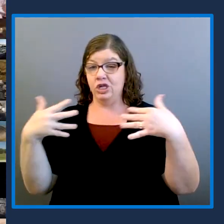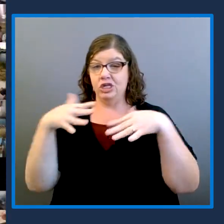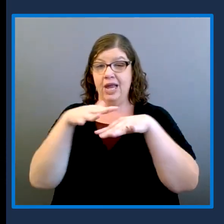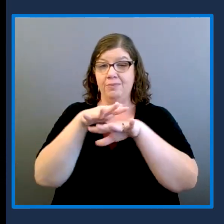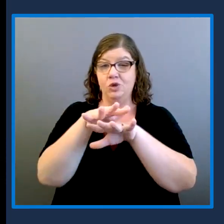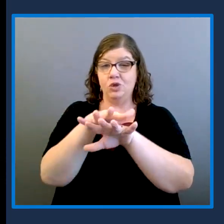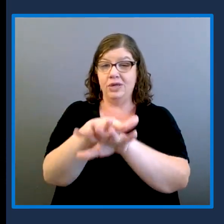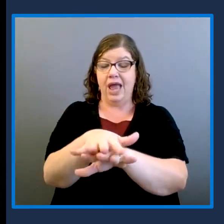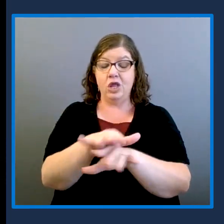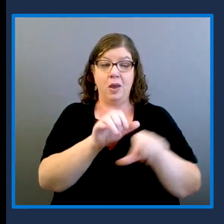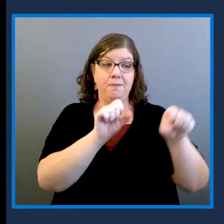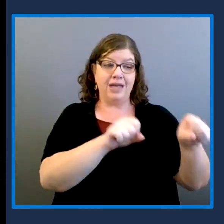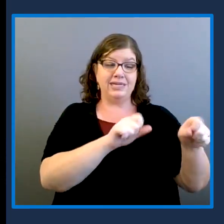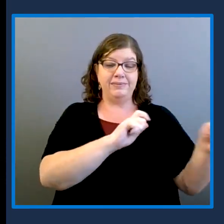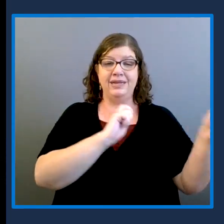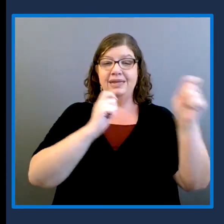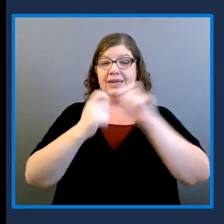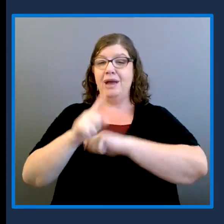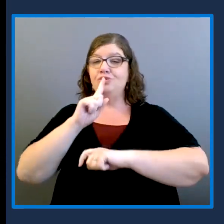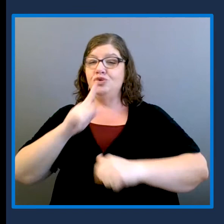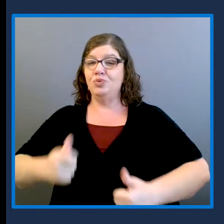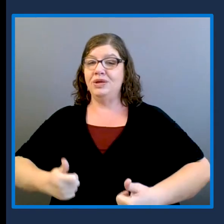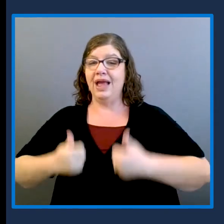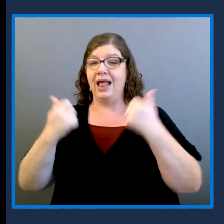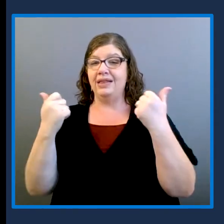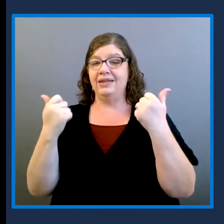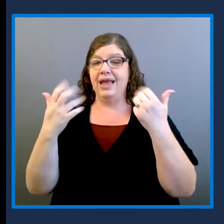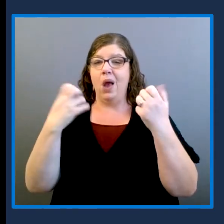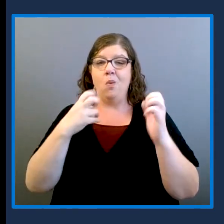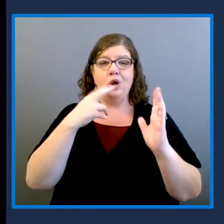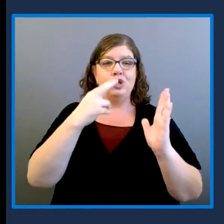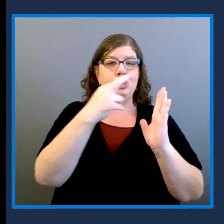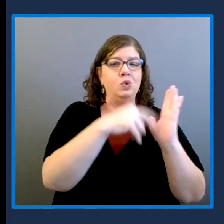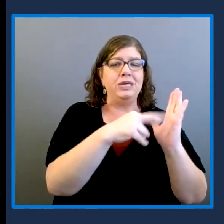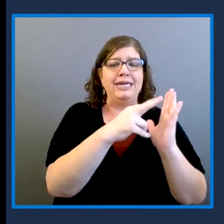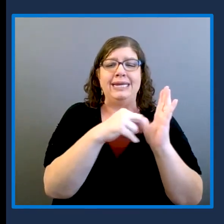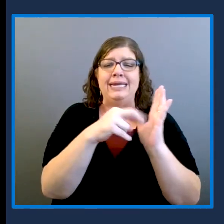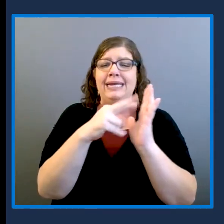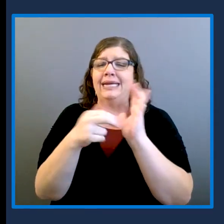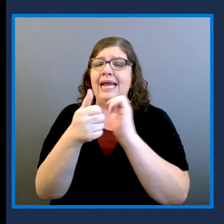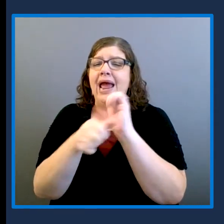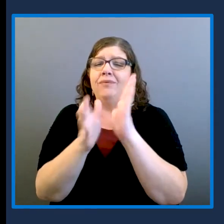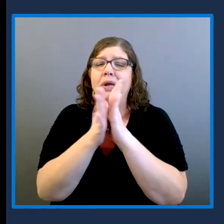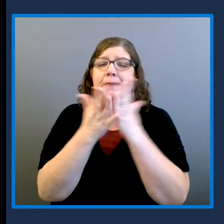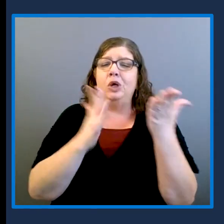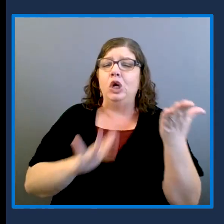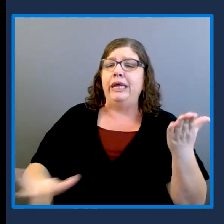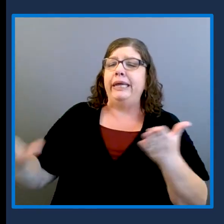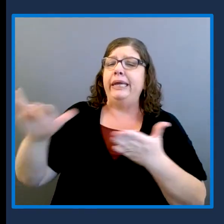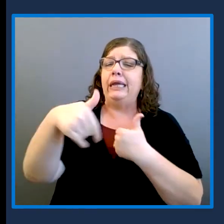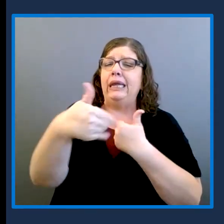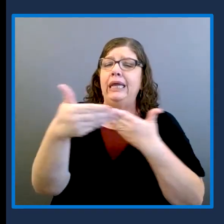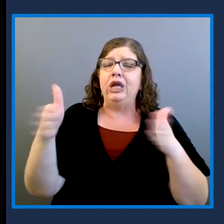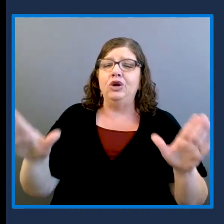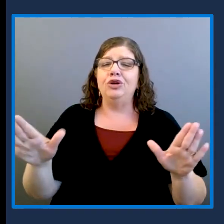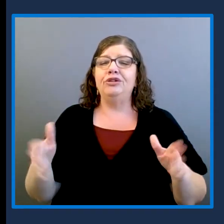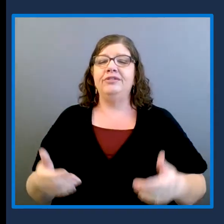possibility becomes reality i want to read every book in here